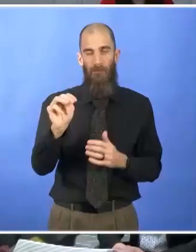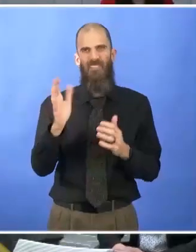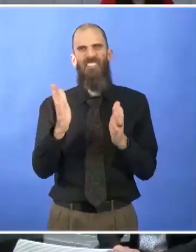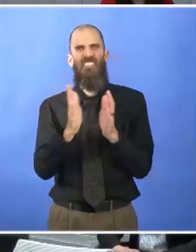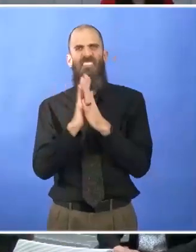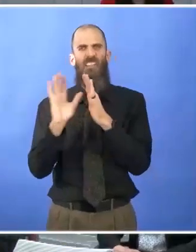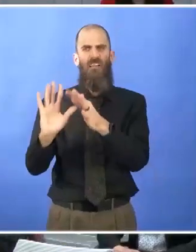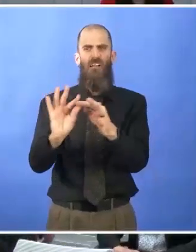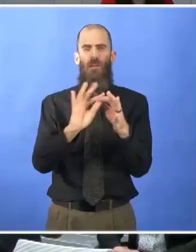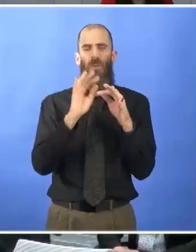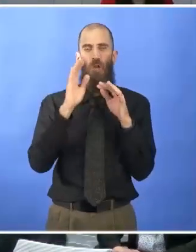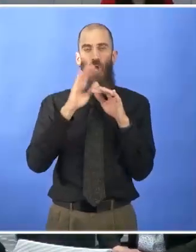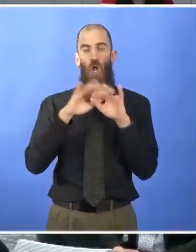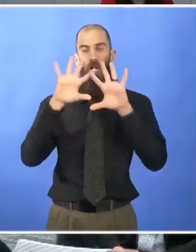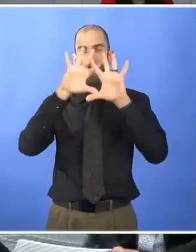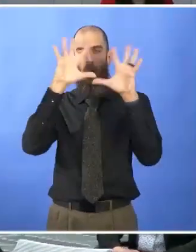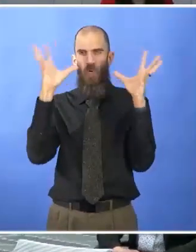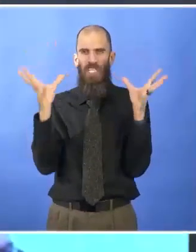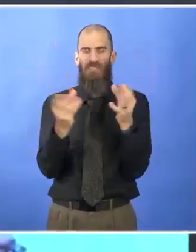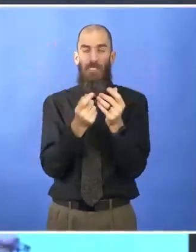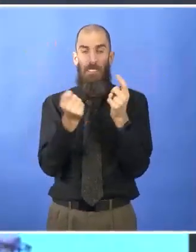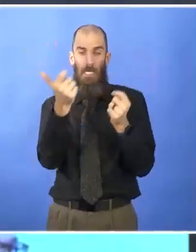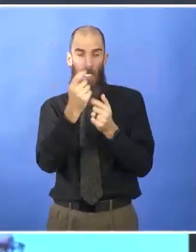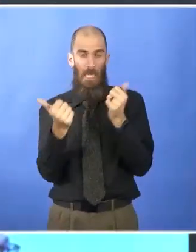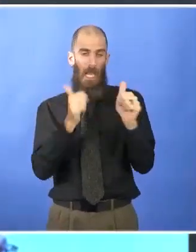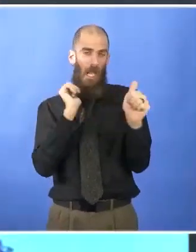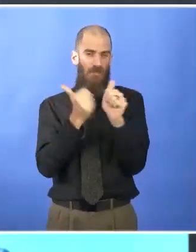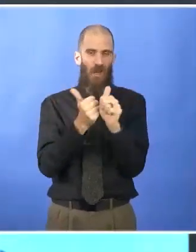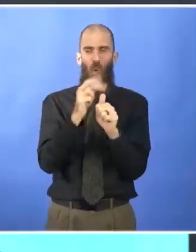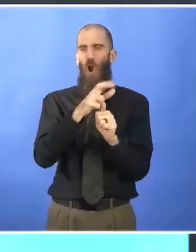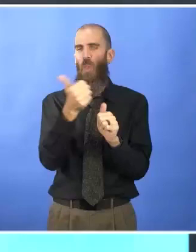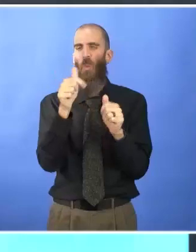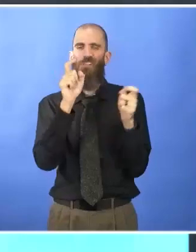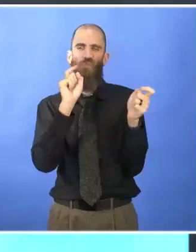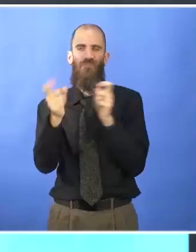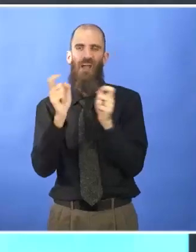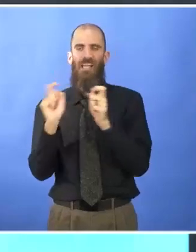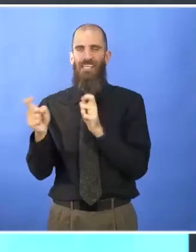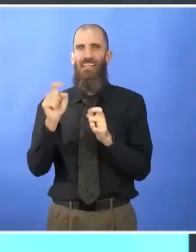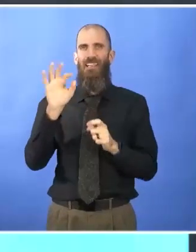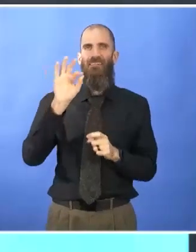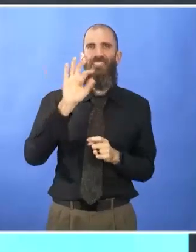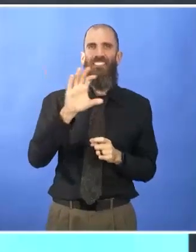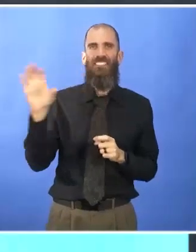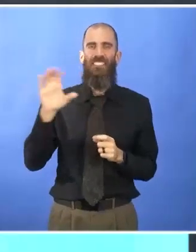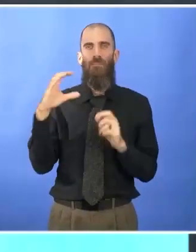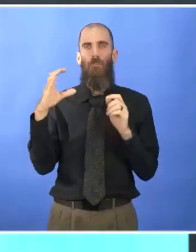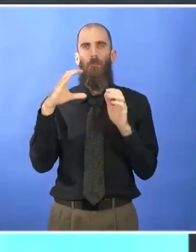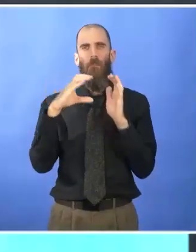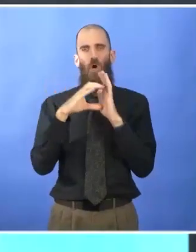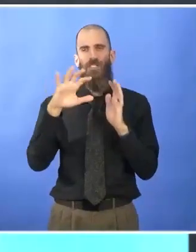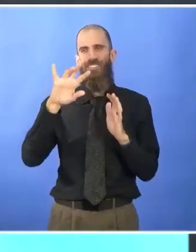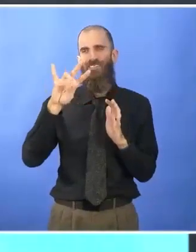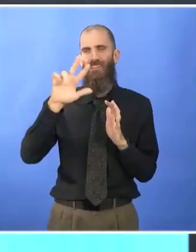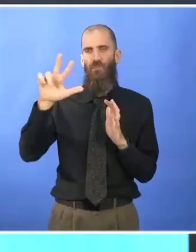THESE COMMISSION RULES, WHICH PERTAIN TO FULL POWER AND CLASS